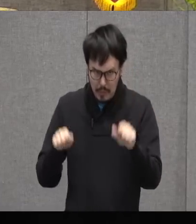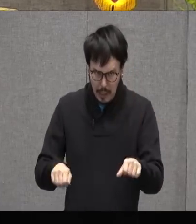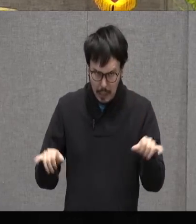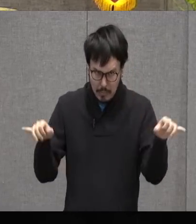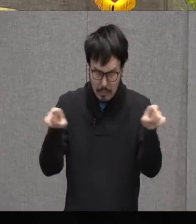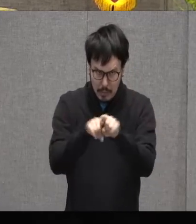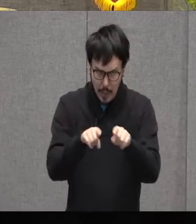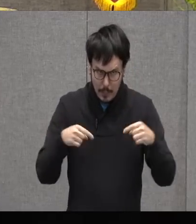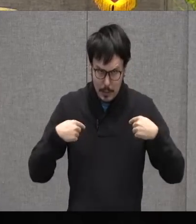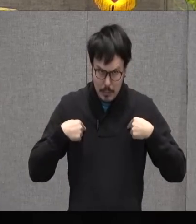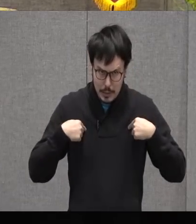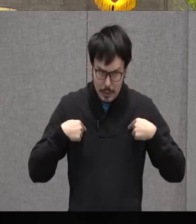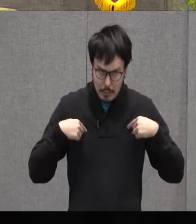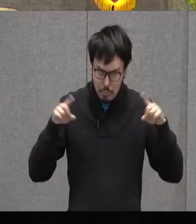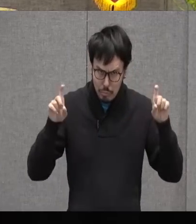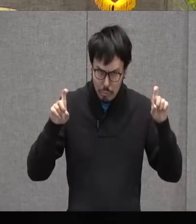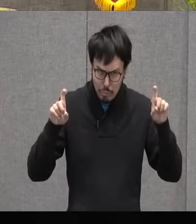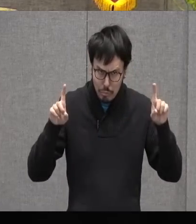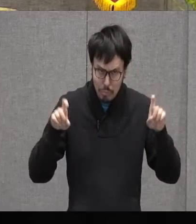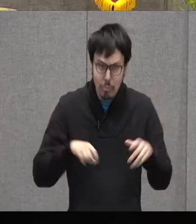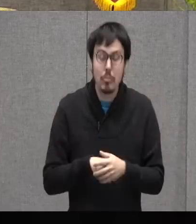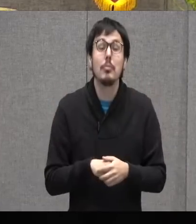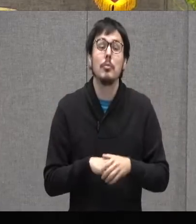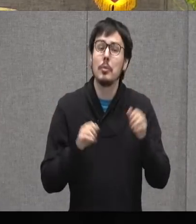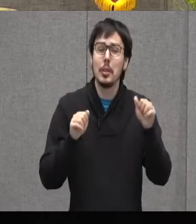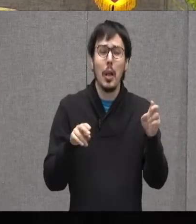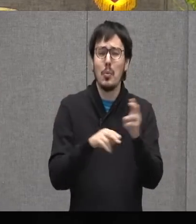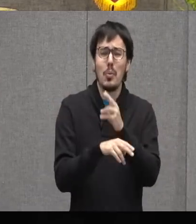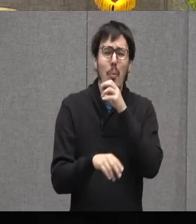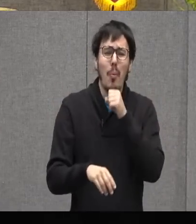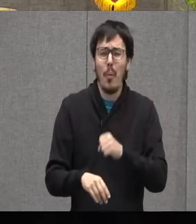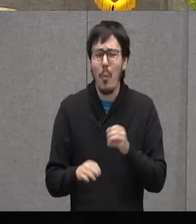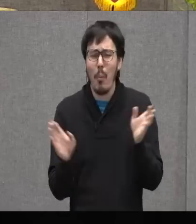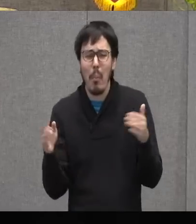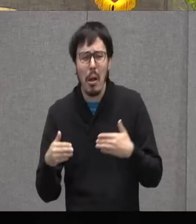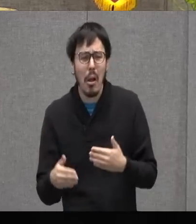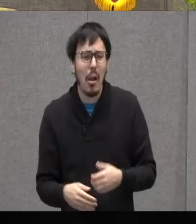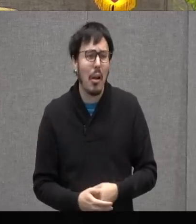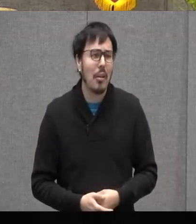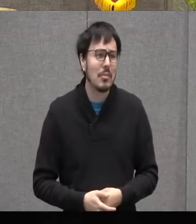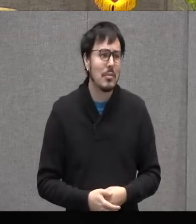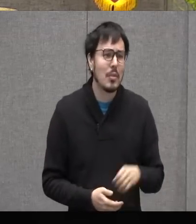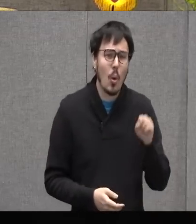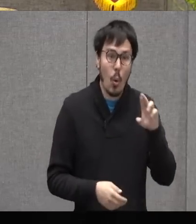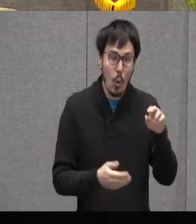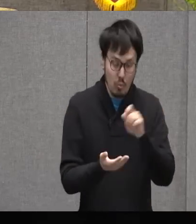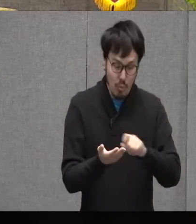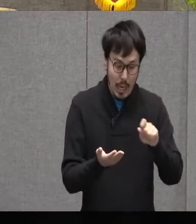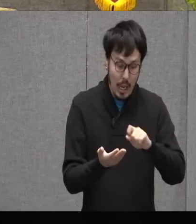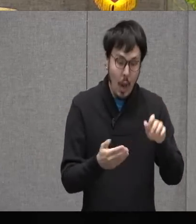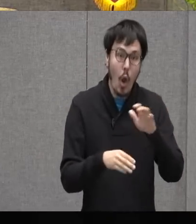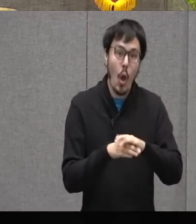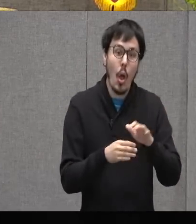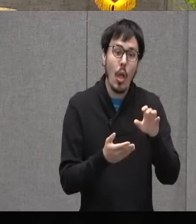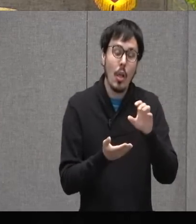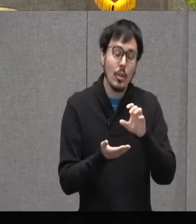You could even use old boxes or sidewalk chalk. Today your job is to practice writing your numbers